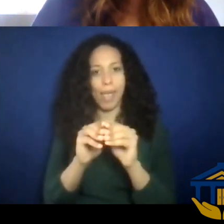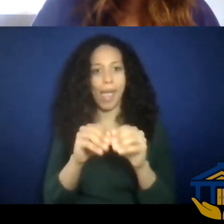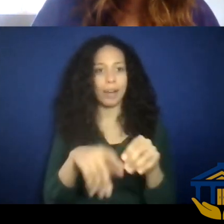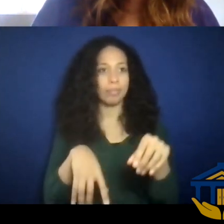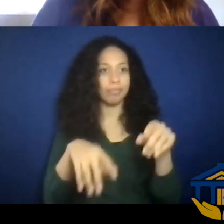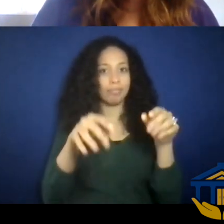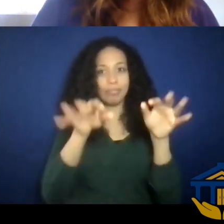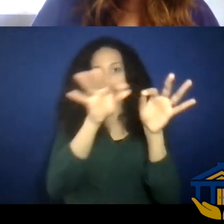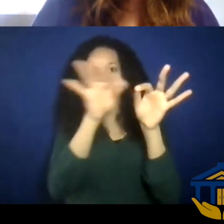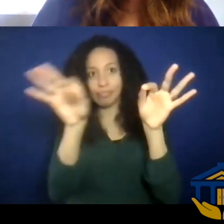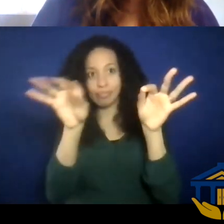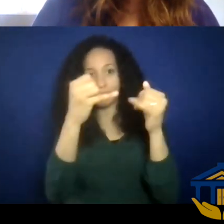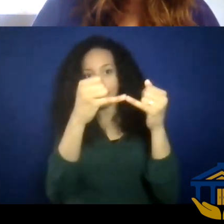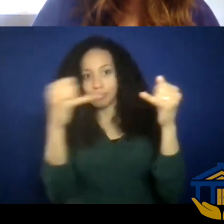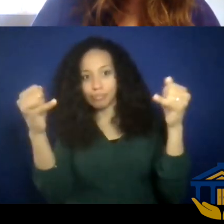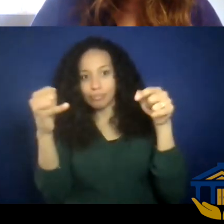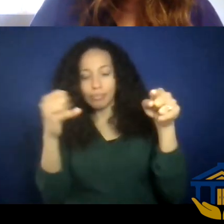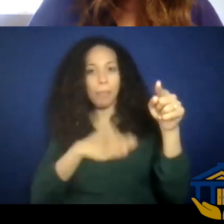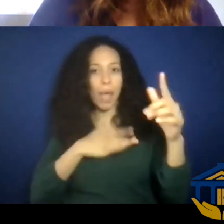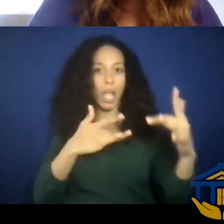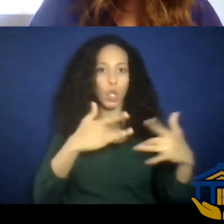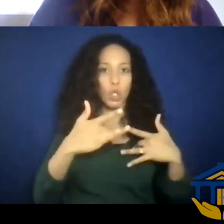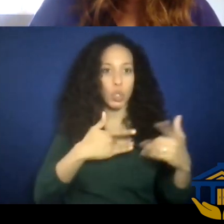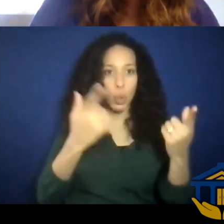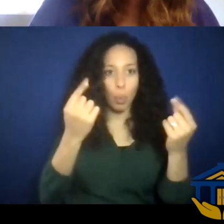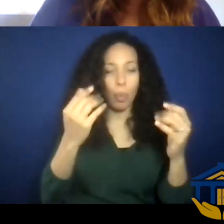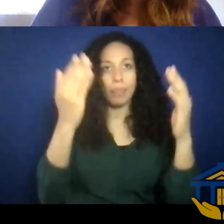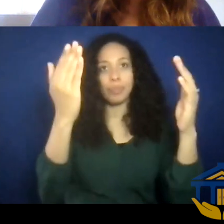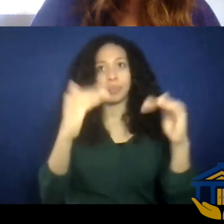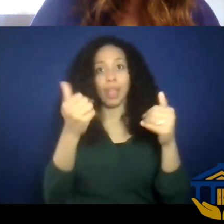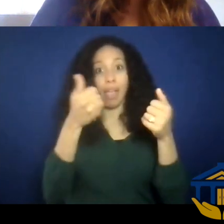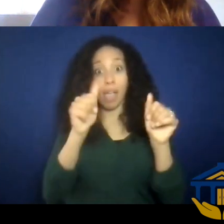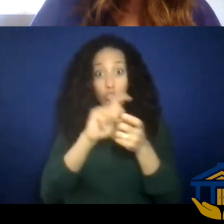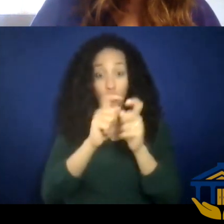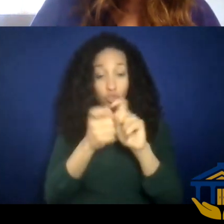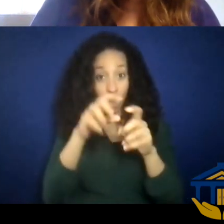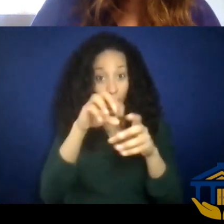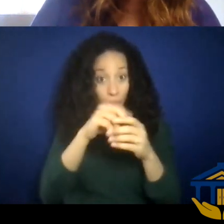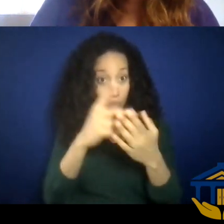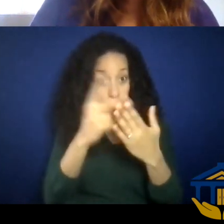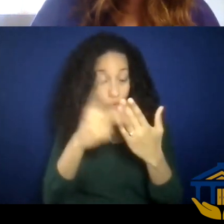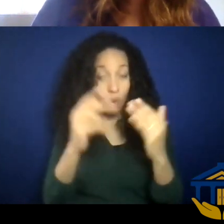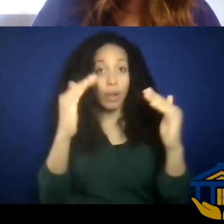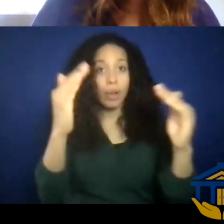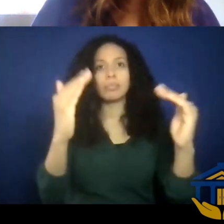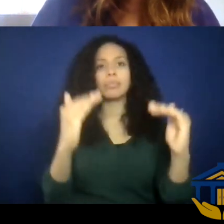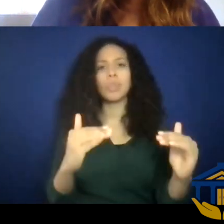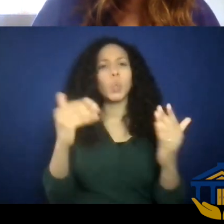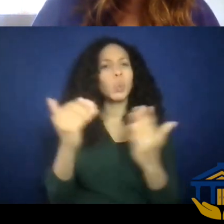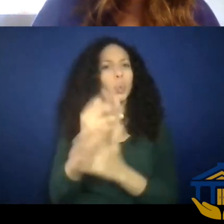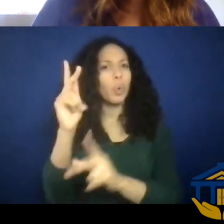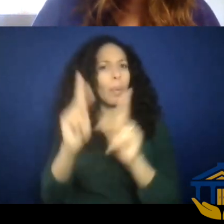changes in the program”? New people being added. Things that they want to take away.